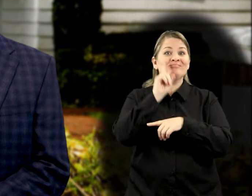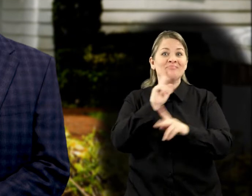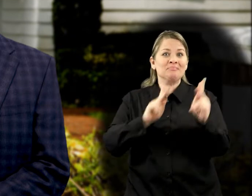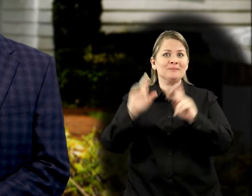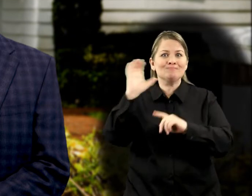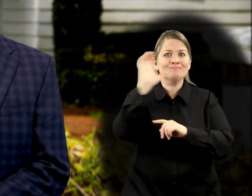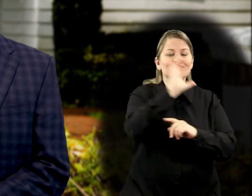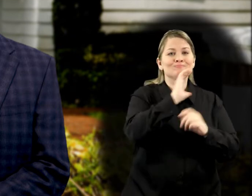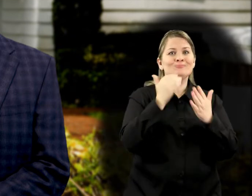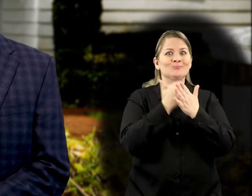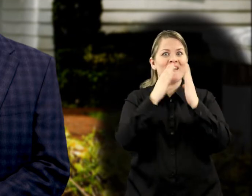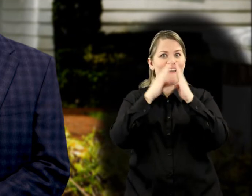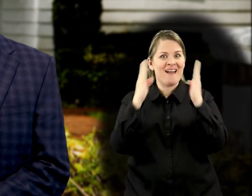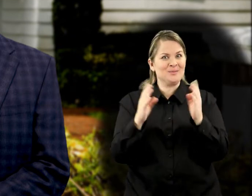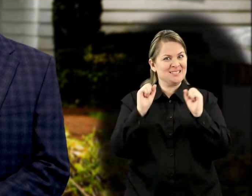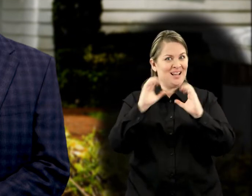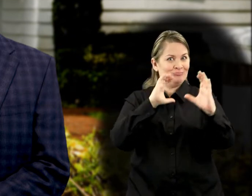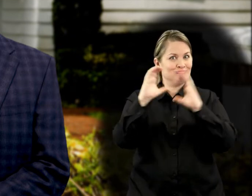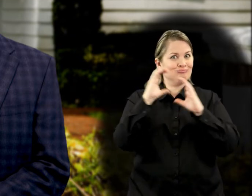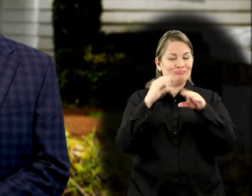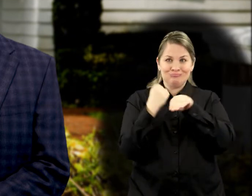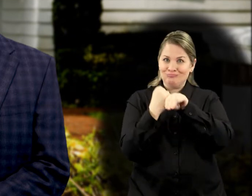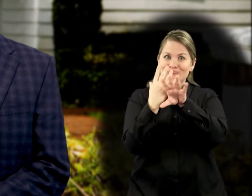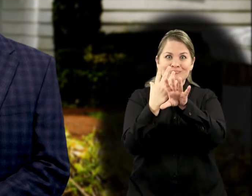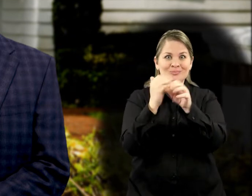and build his business.